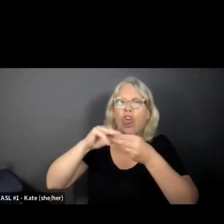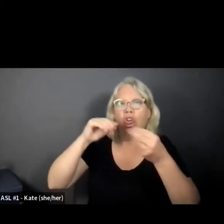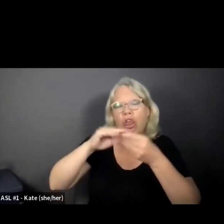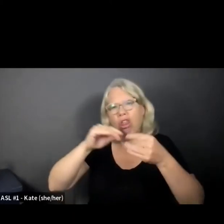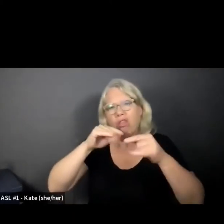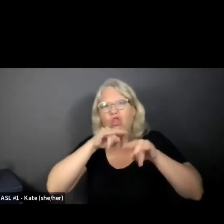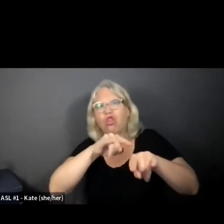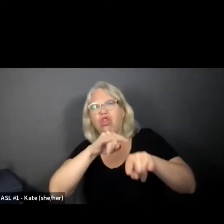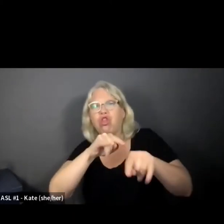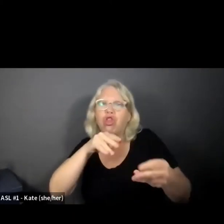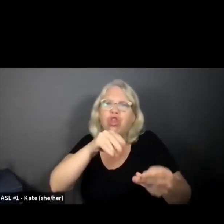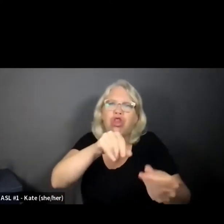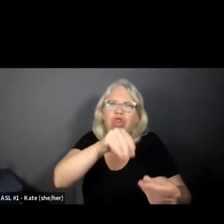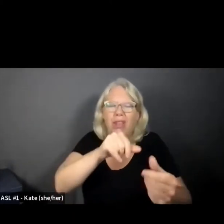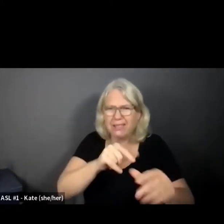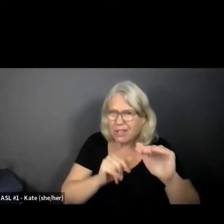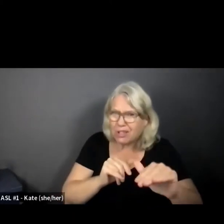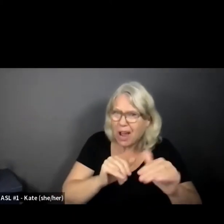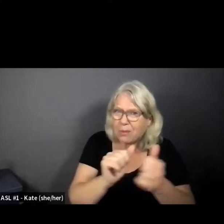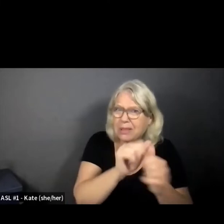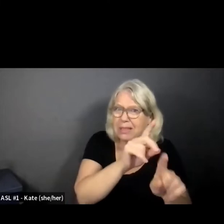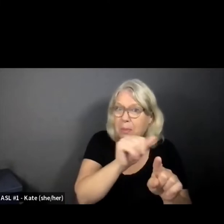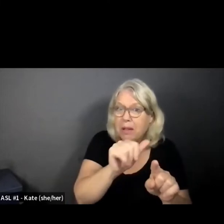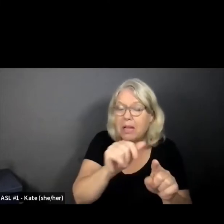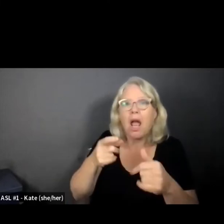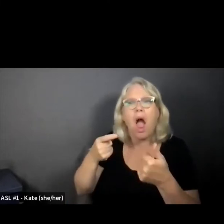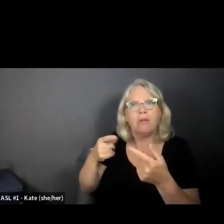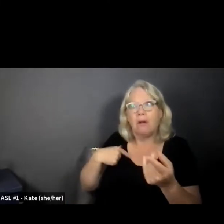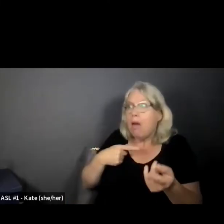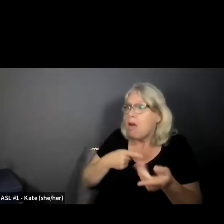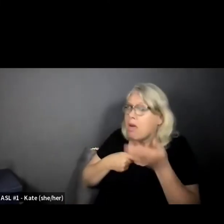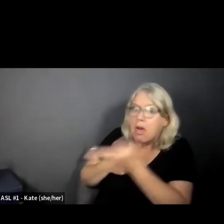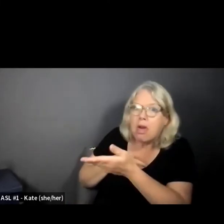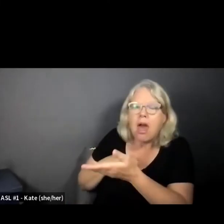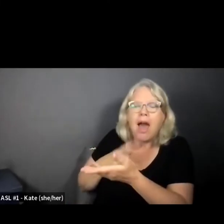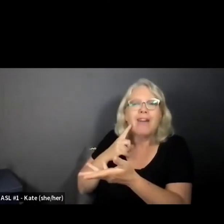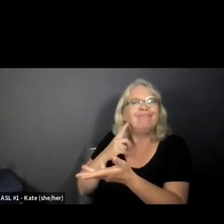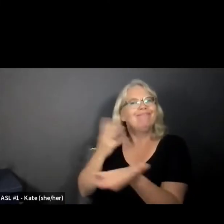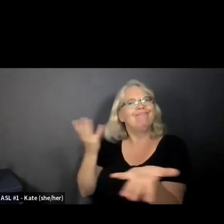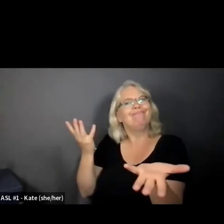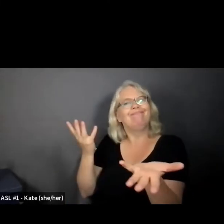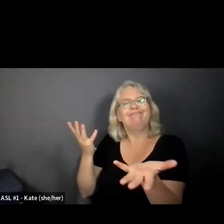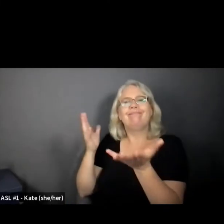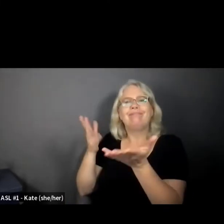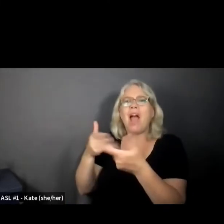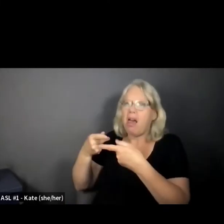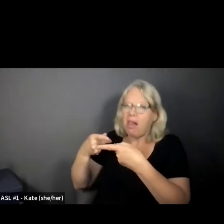HOWEVER, THAT'S A WHOLE OTHER UNHAPPY SPEECH.